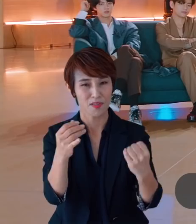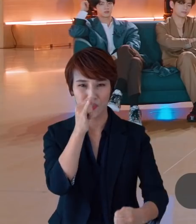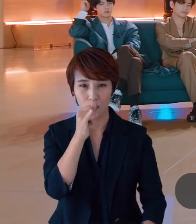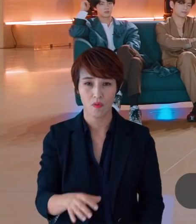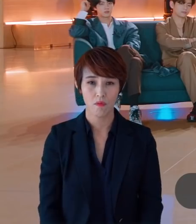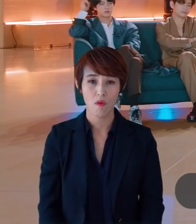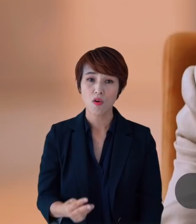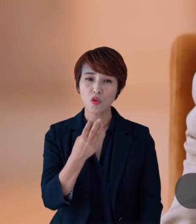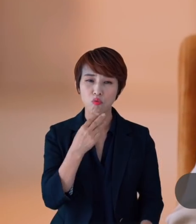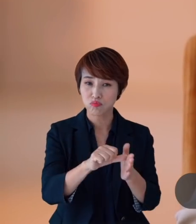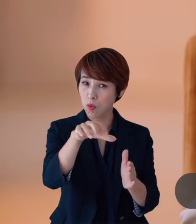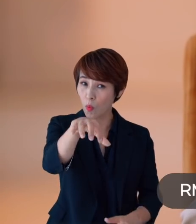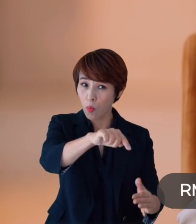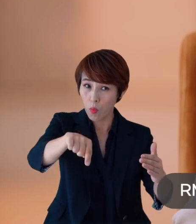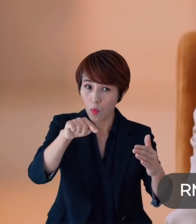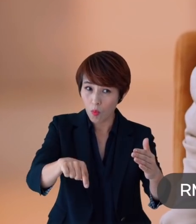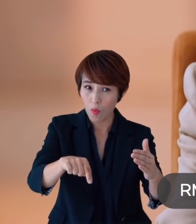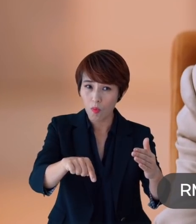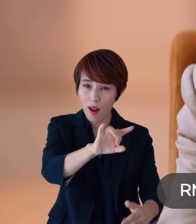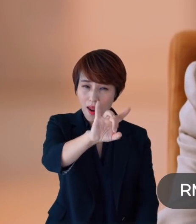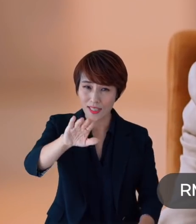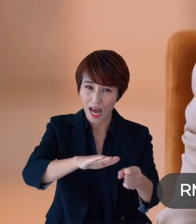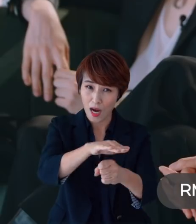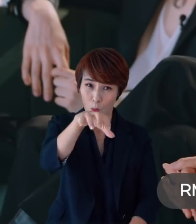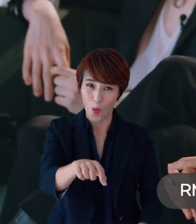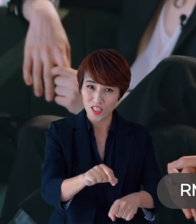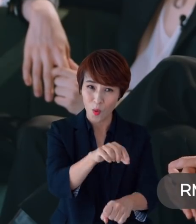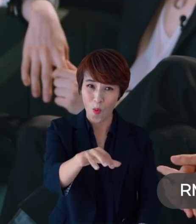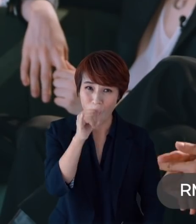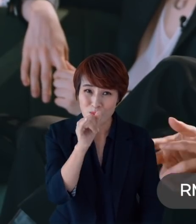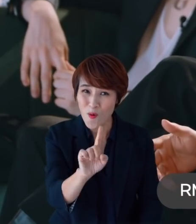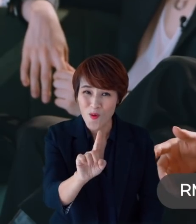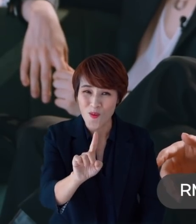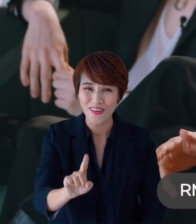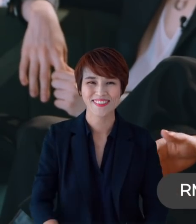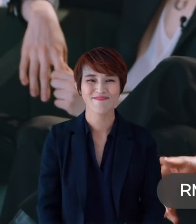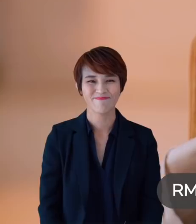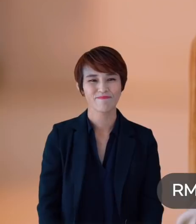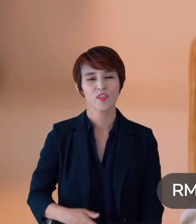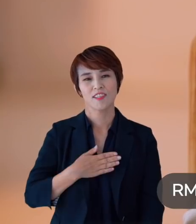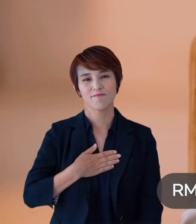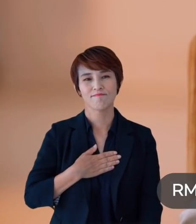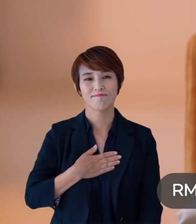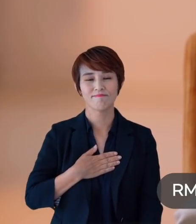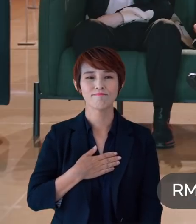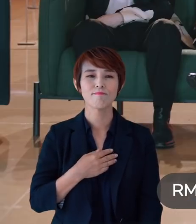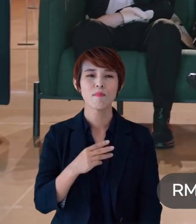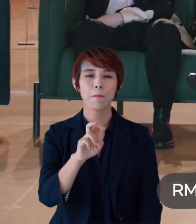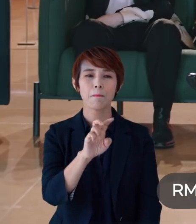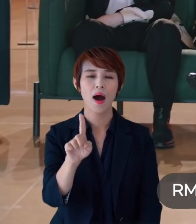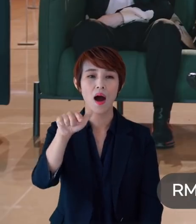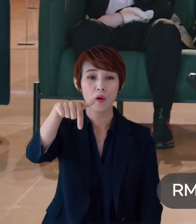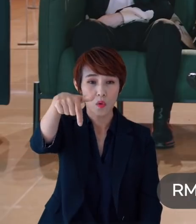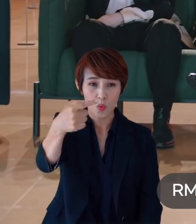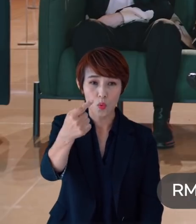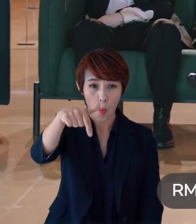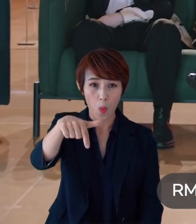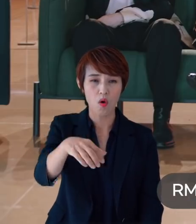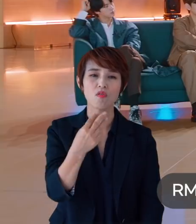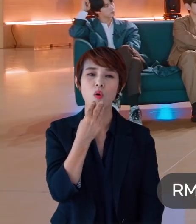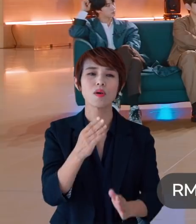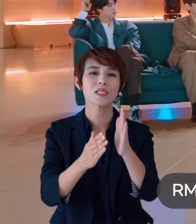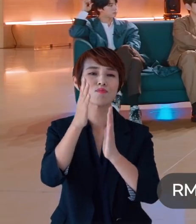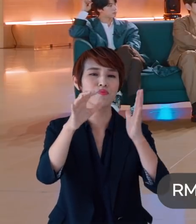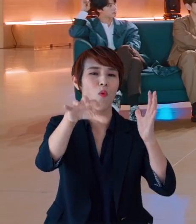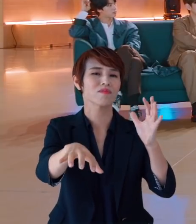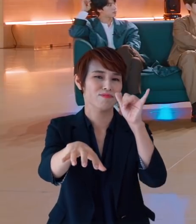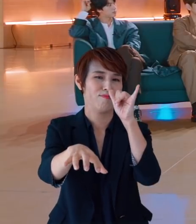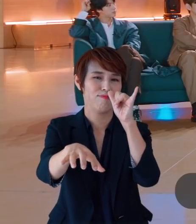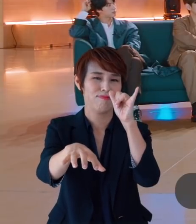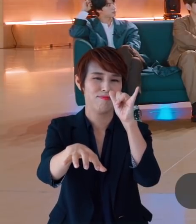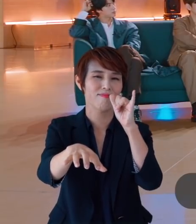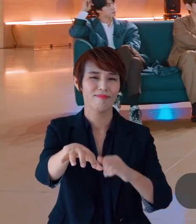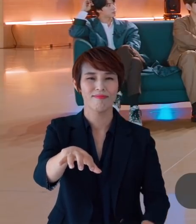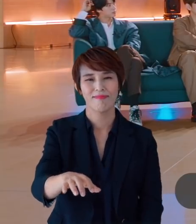Then among those places, there’s a particular place that each of us love, right? For me, the Seoul Botanic Park in Magok is the one because I really love plants.